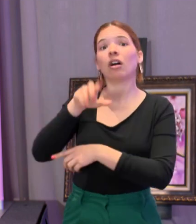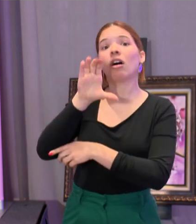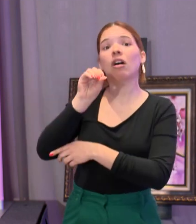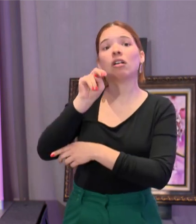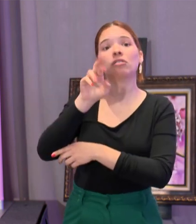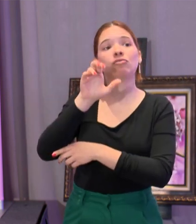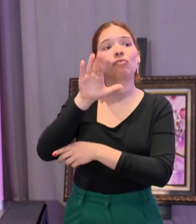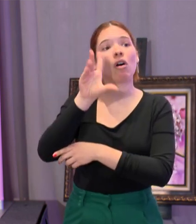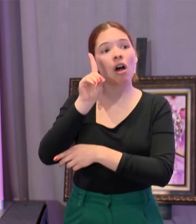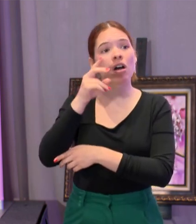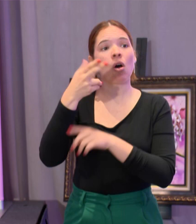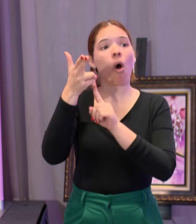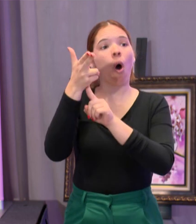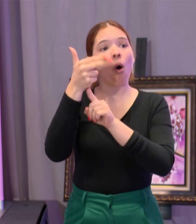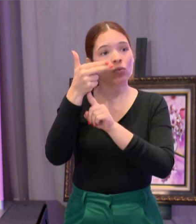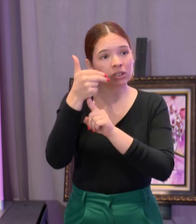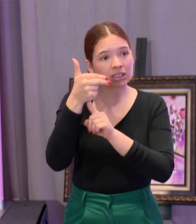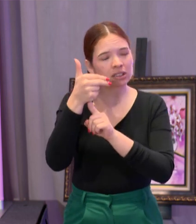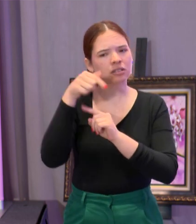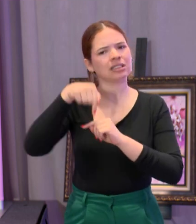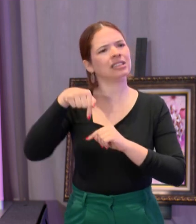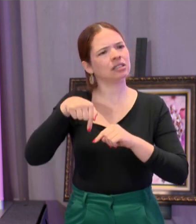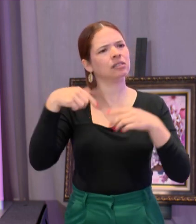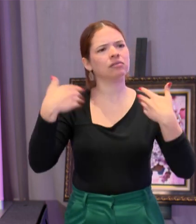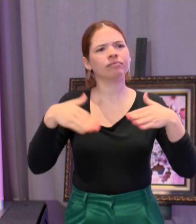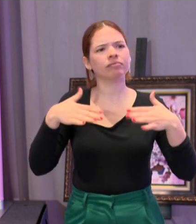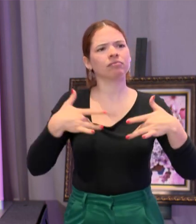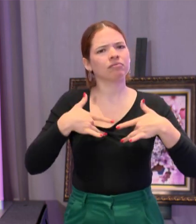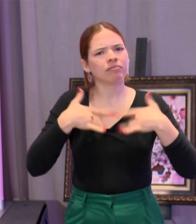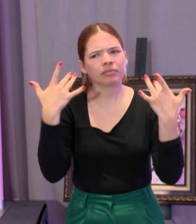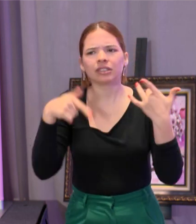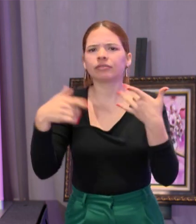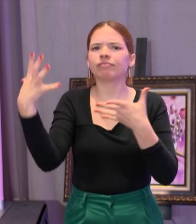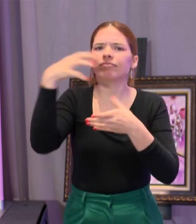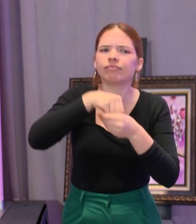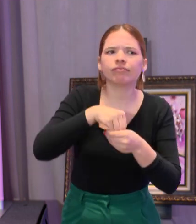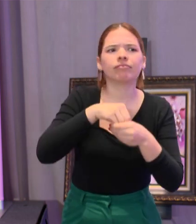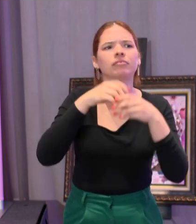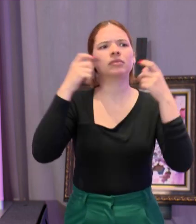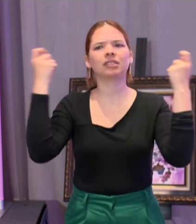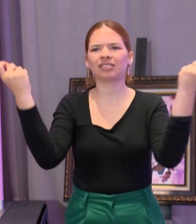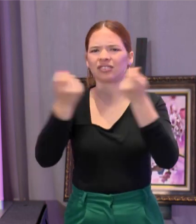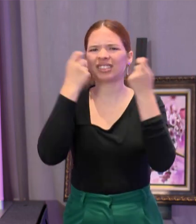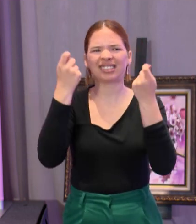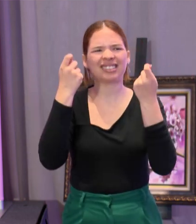DELIGHTED TO PARTICIPATE IN TODAY'S CELEBRATION AND SHOW CASE THE BEST OF WHAT WASHINGTON, D.C., HAS TO OFFER.